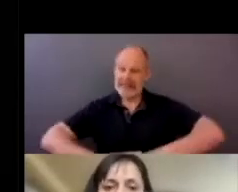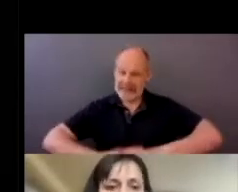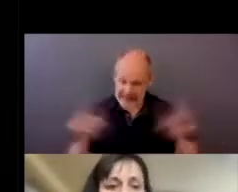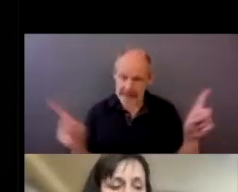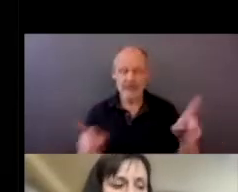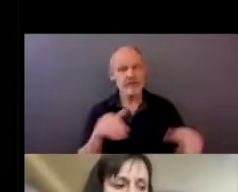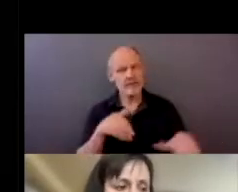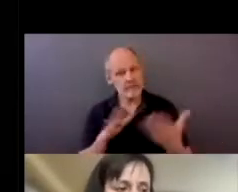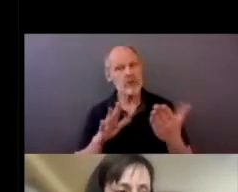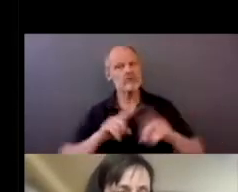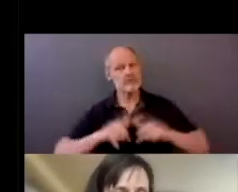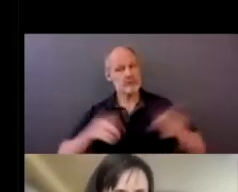Next slide please.